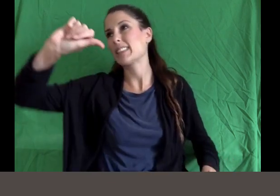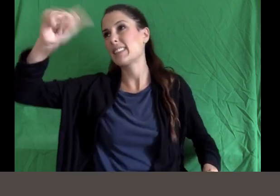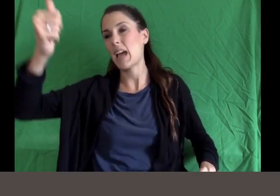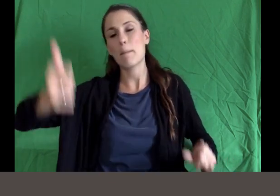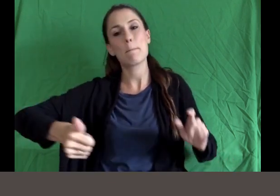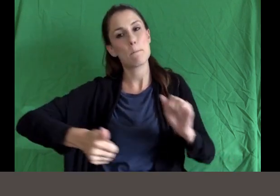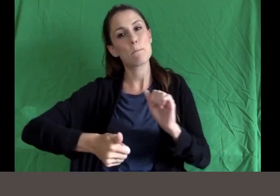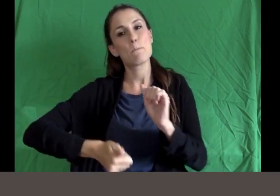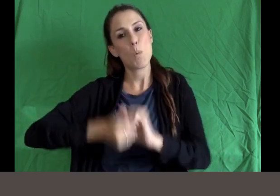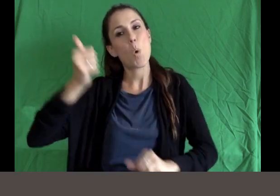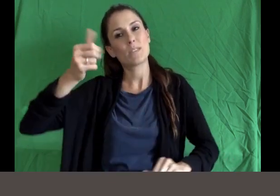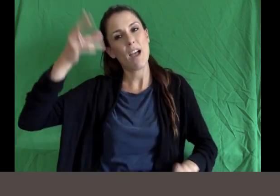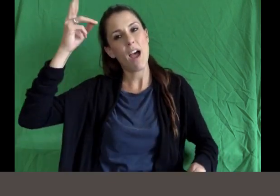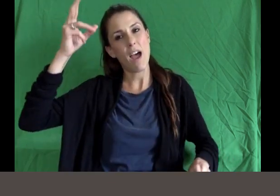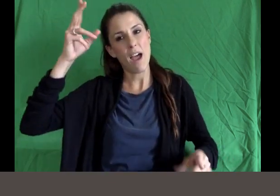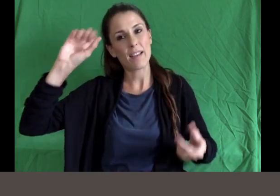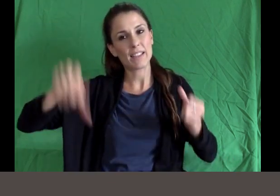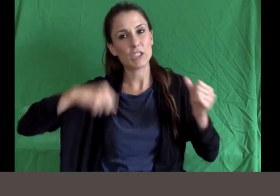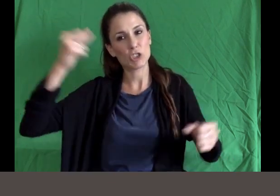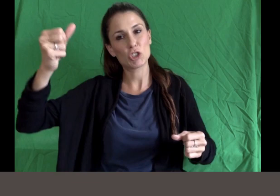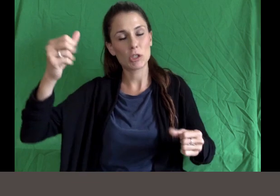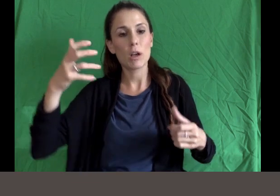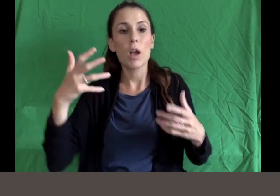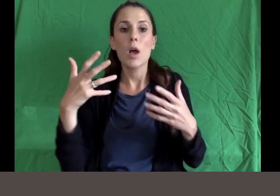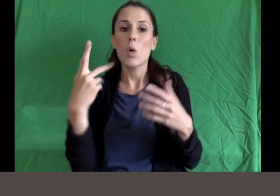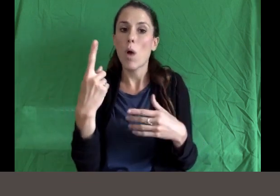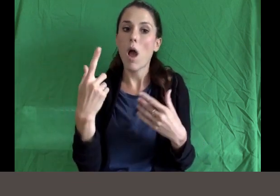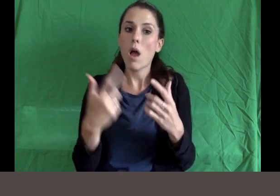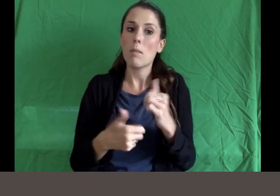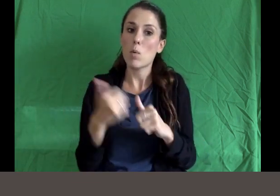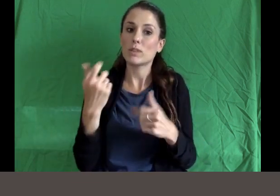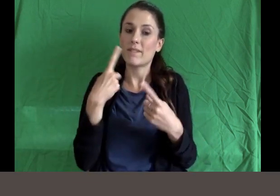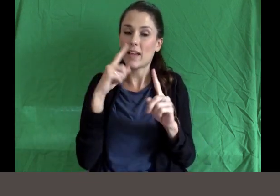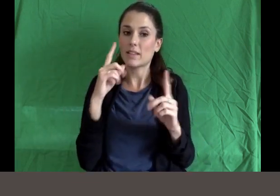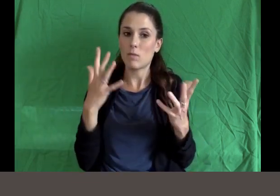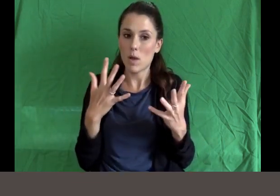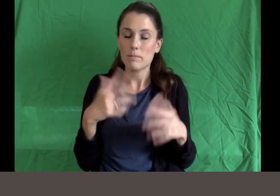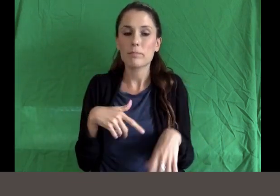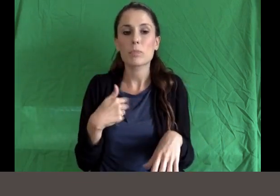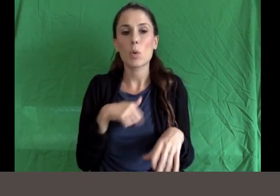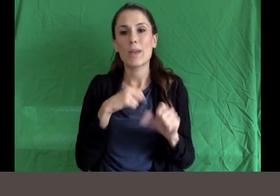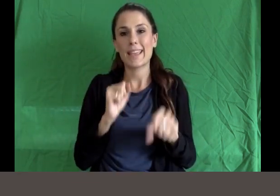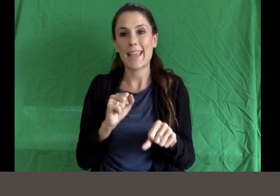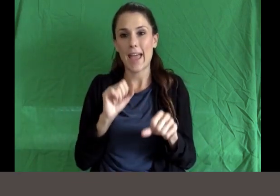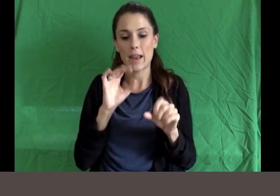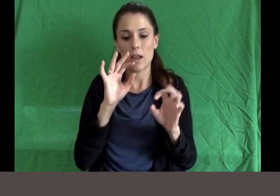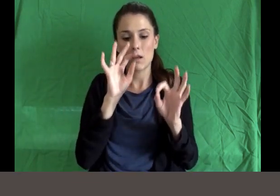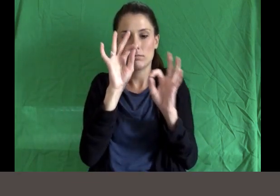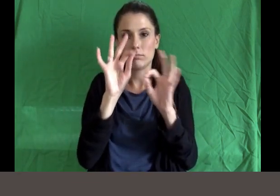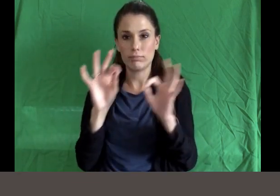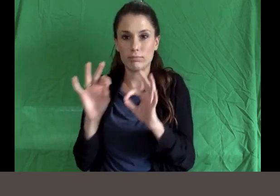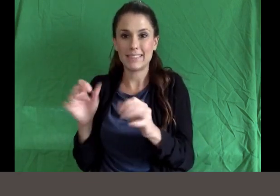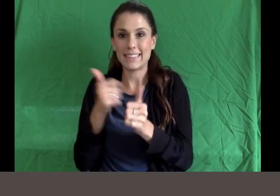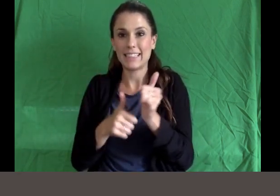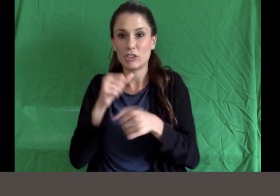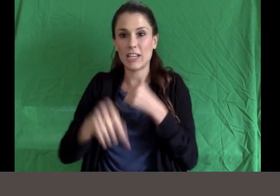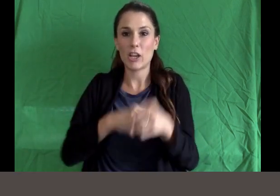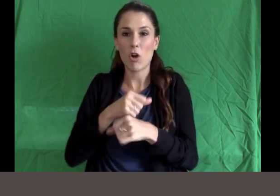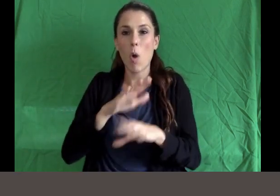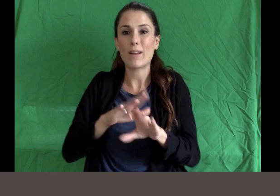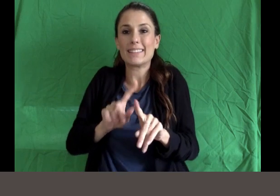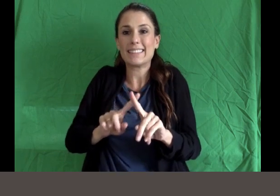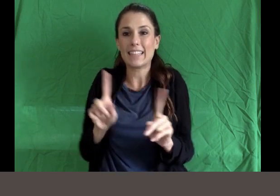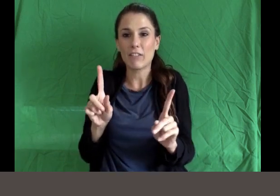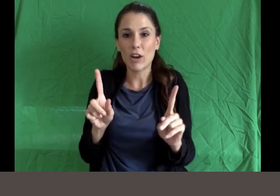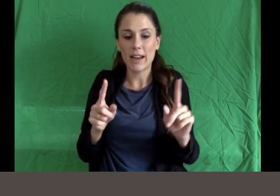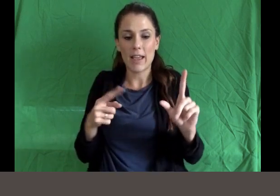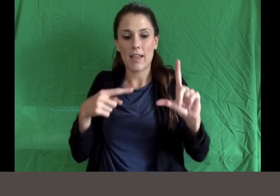effectively might I add is actually plot each of these years on a different set of axes and now